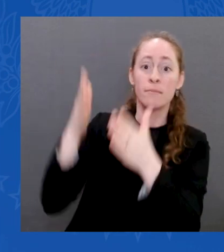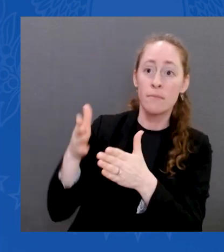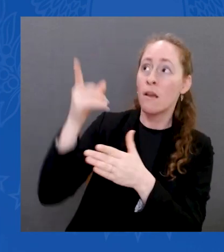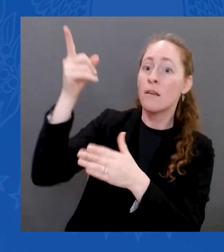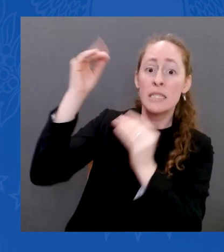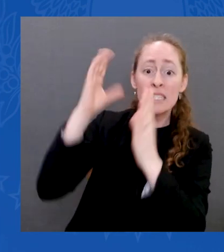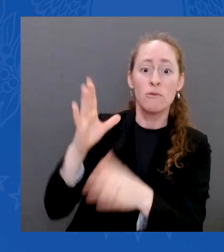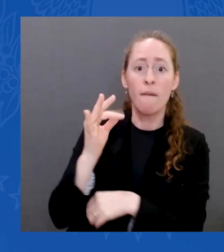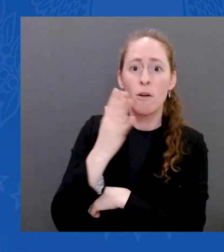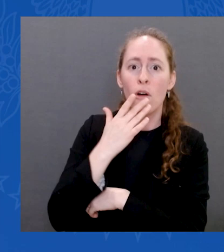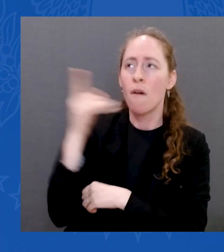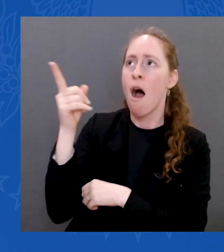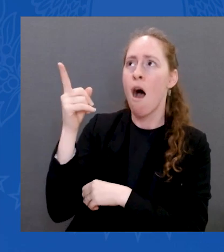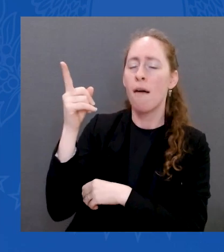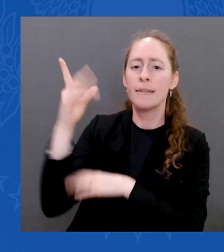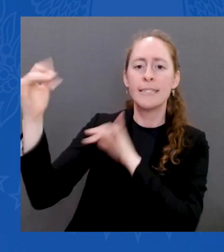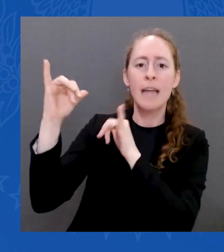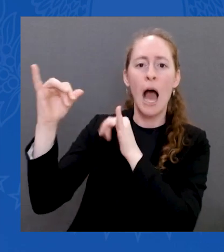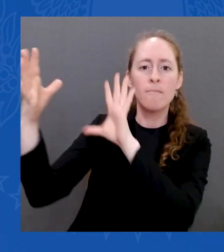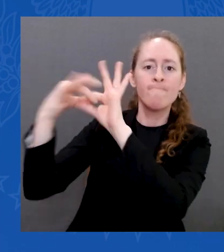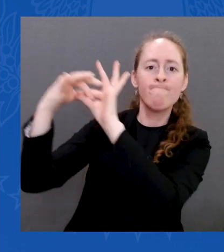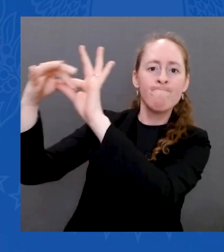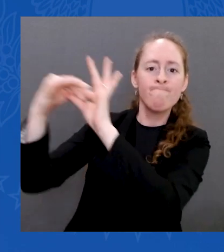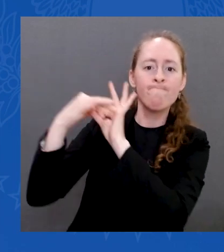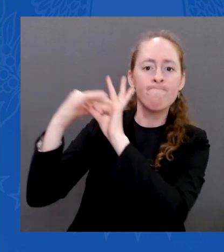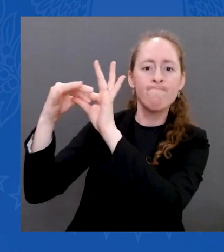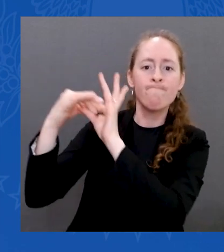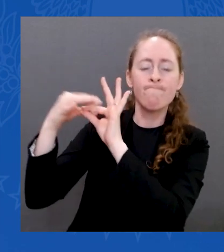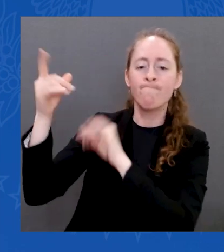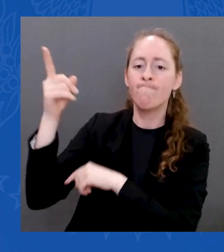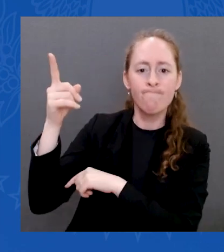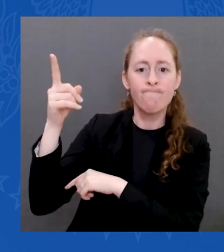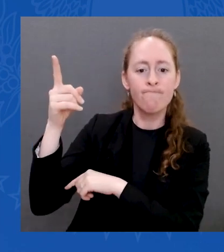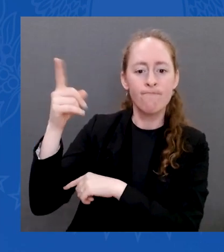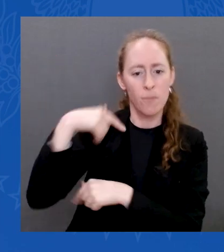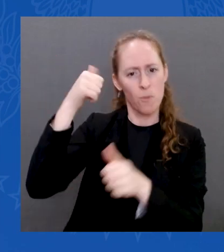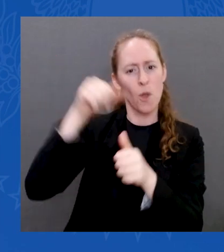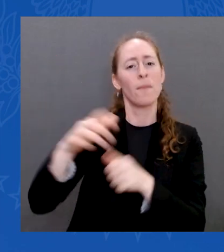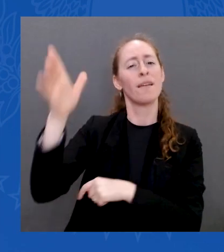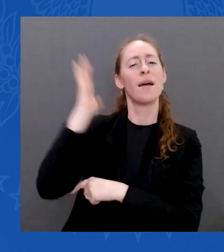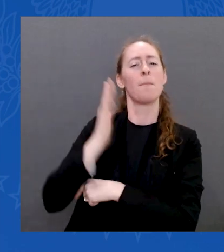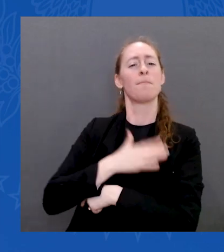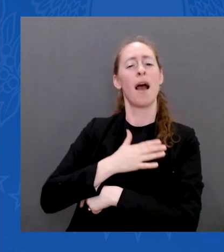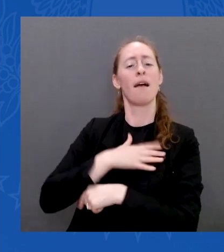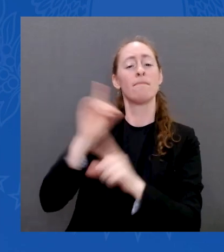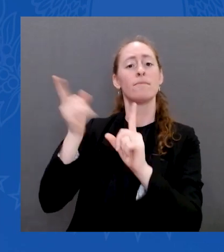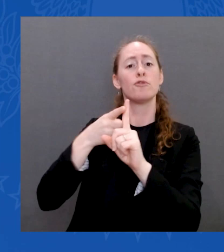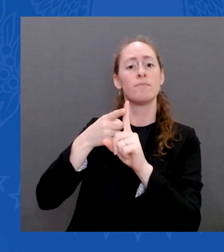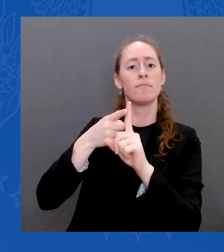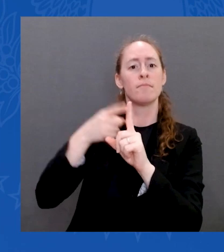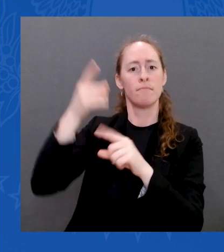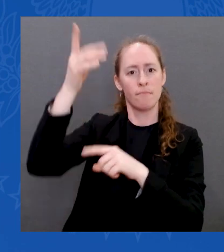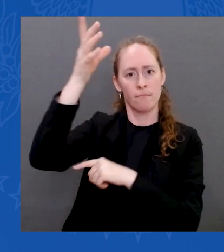I'll never forget how Mr. O'Neill, my first male teacher of color, made me feel. I remember thinking, this guy's a pretty cool guy.